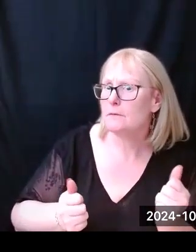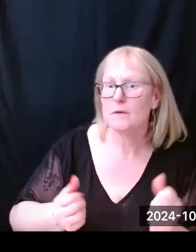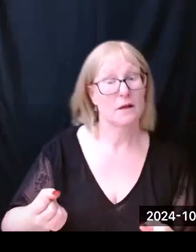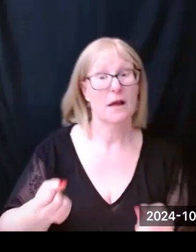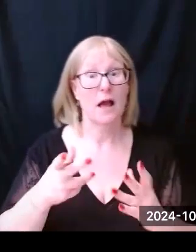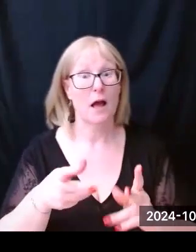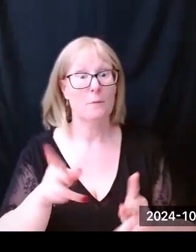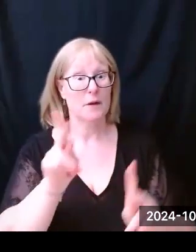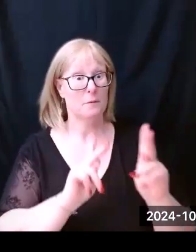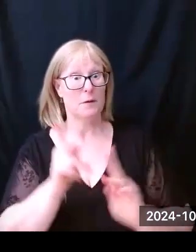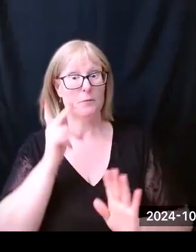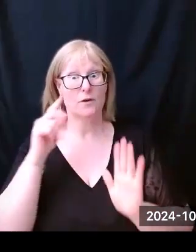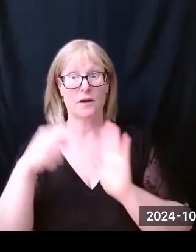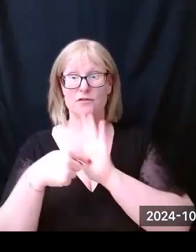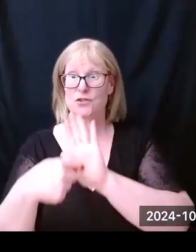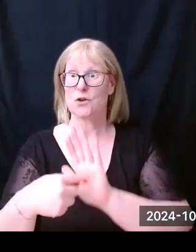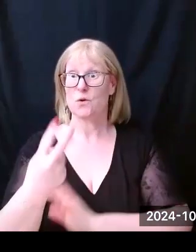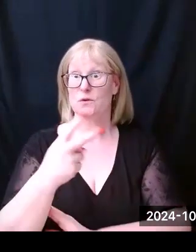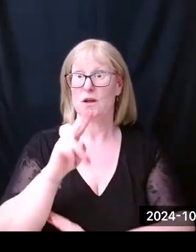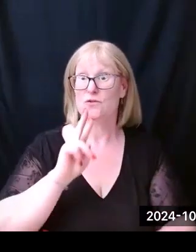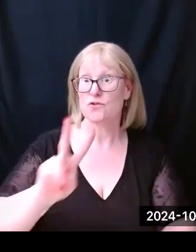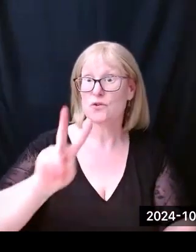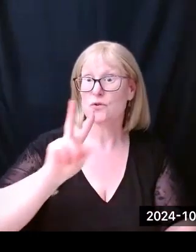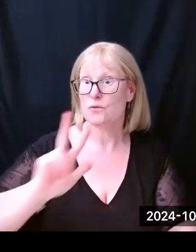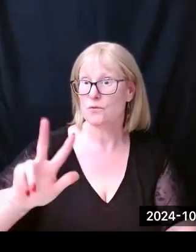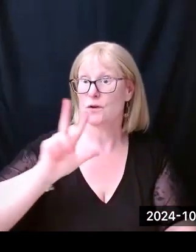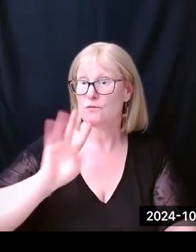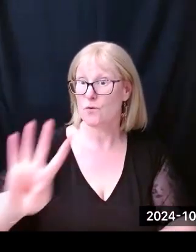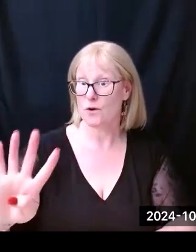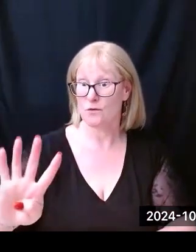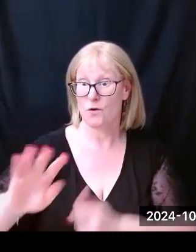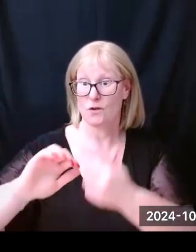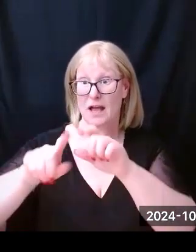your two, three, four year old how to use a tablet? No one. Right?